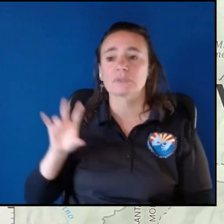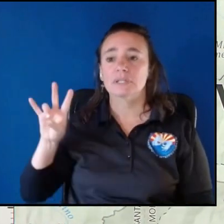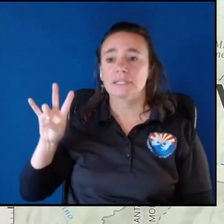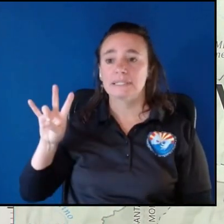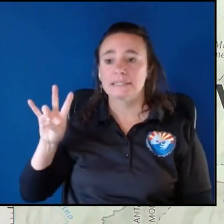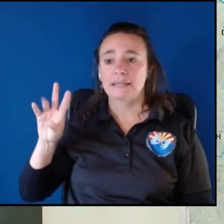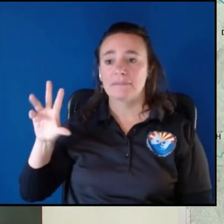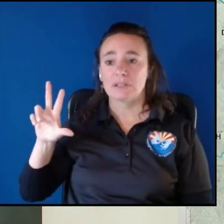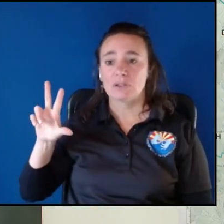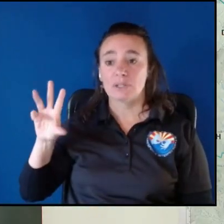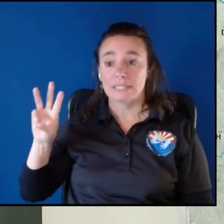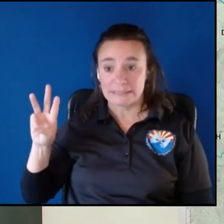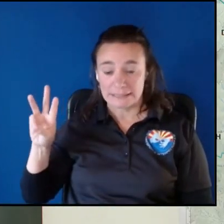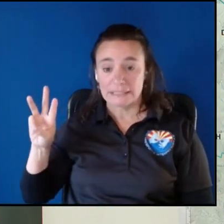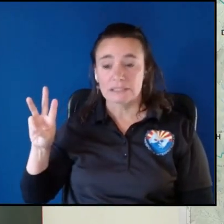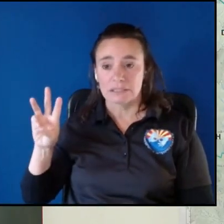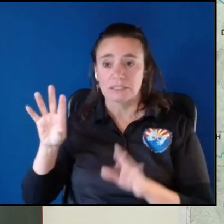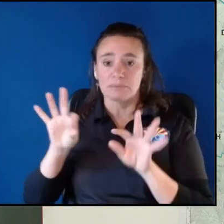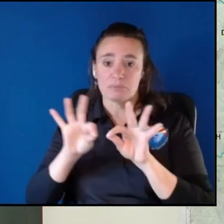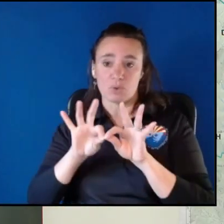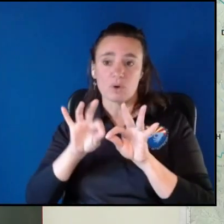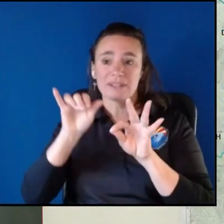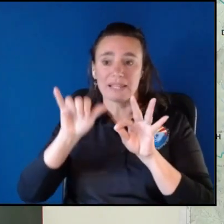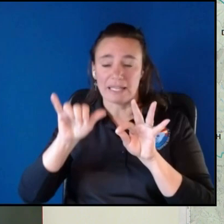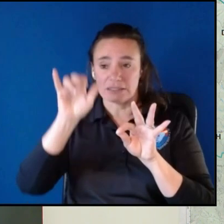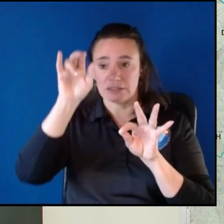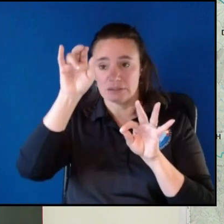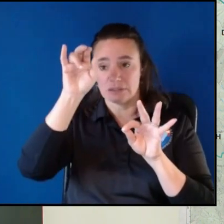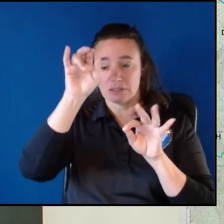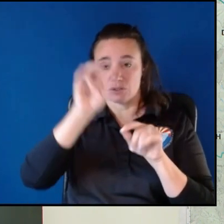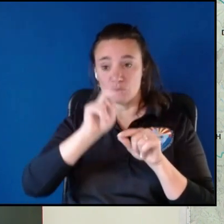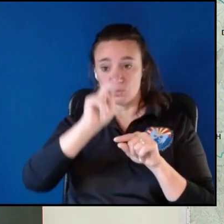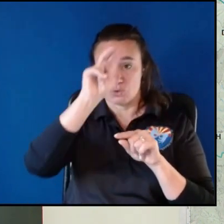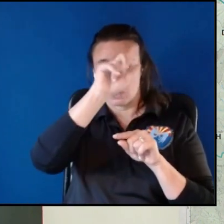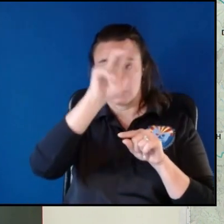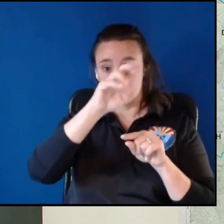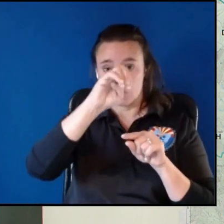that's where the north is coming down. The North Zone is coming down with their containment lines and so that's a good